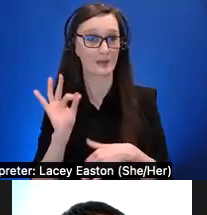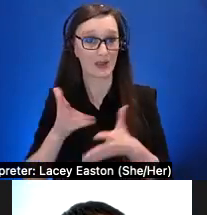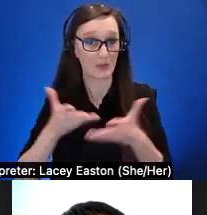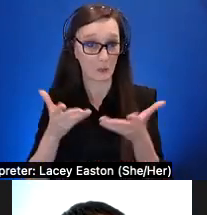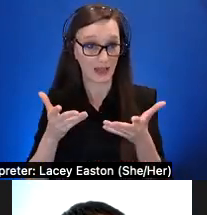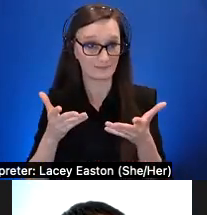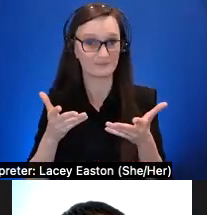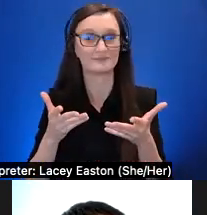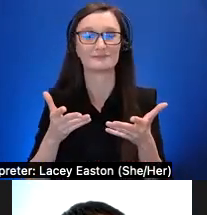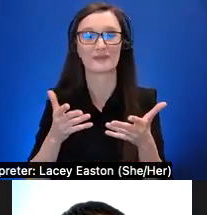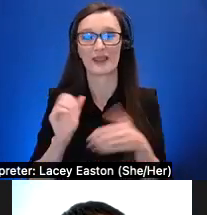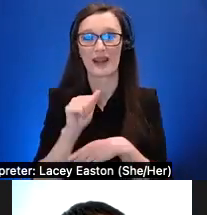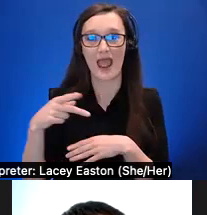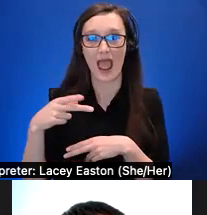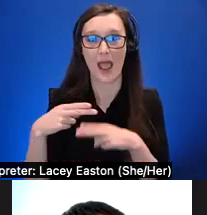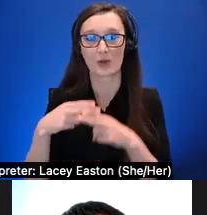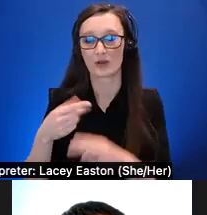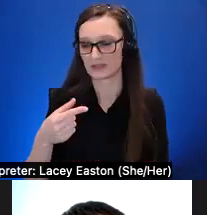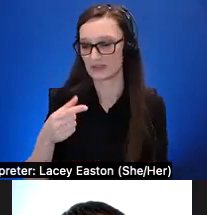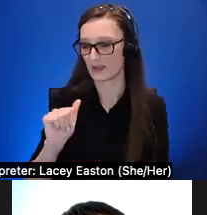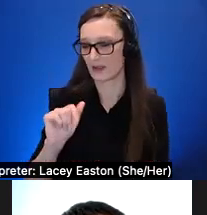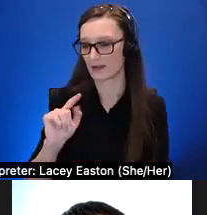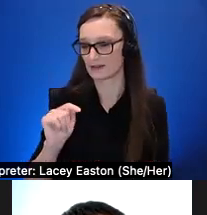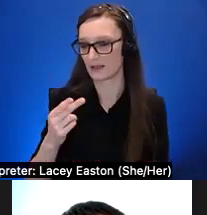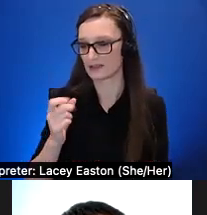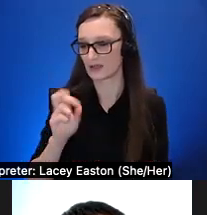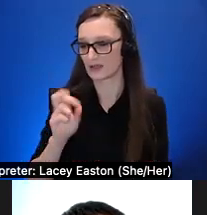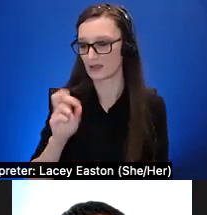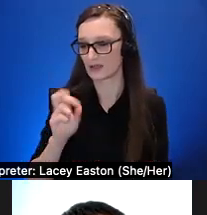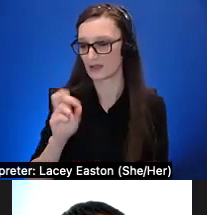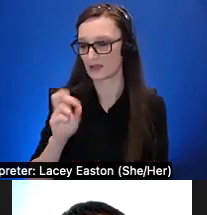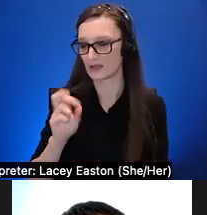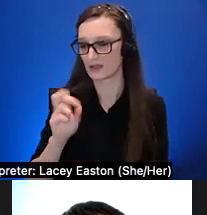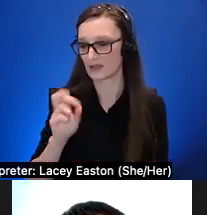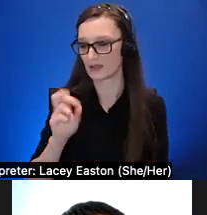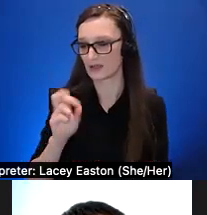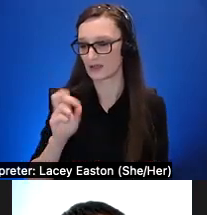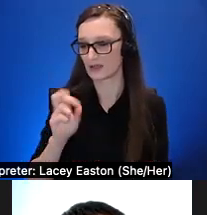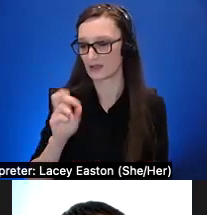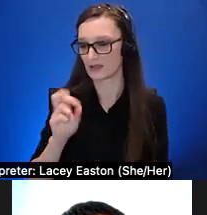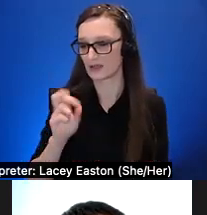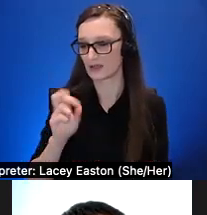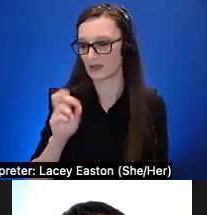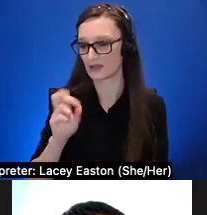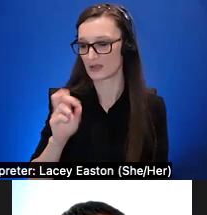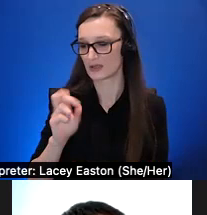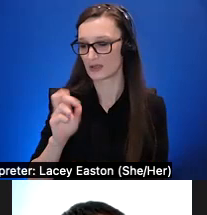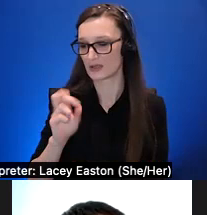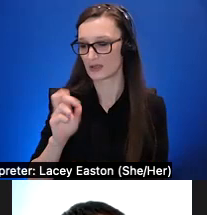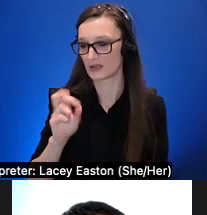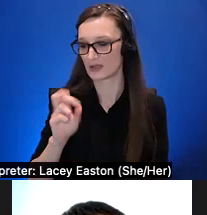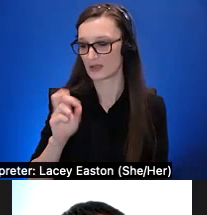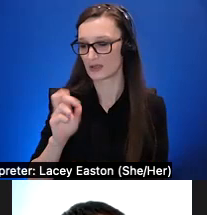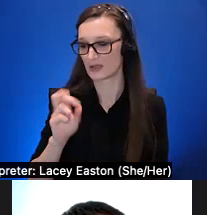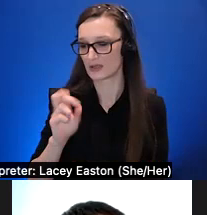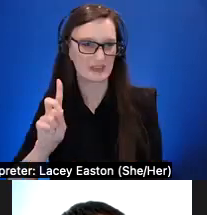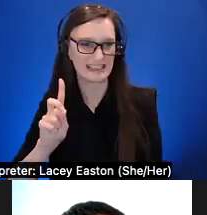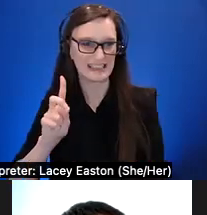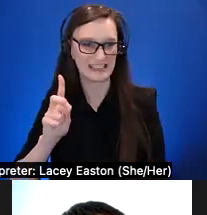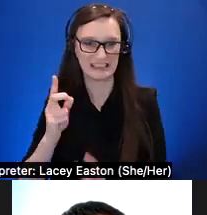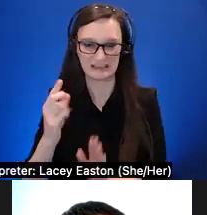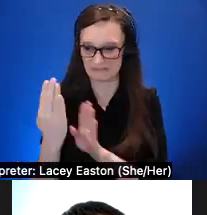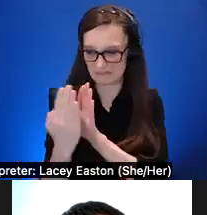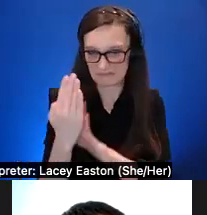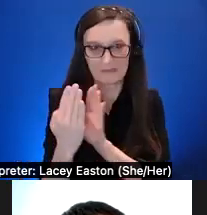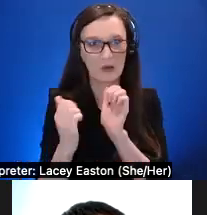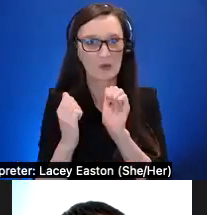an application called Gather Town, a 2D interface with small sprite characters that will walk around